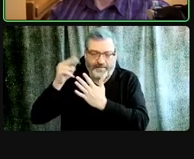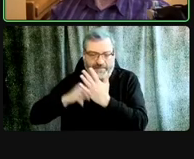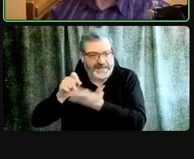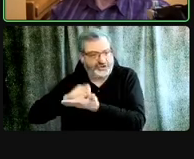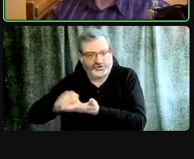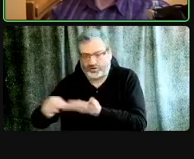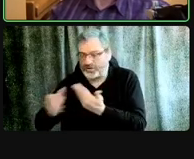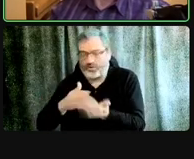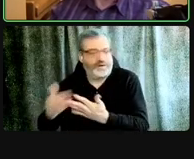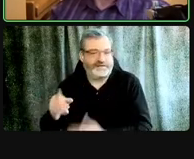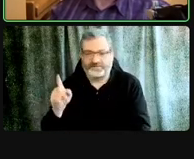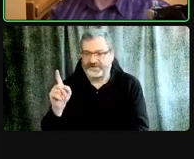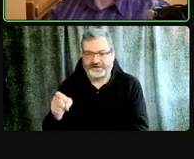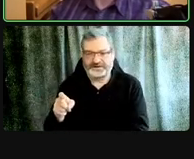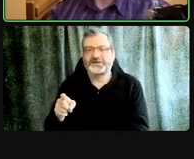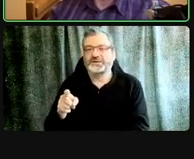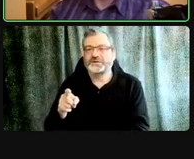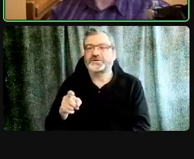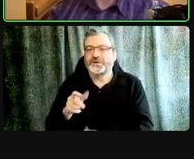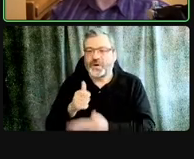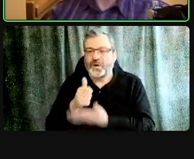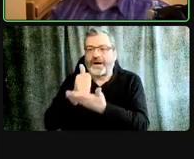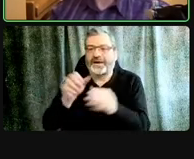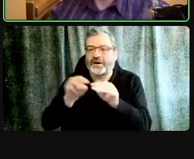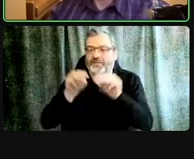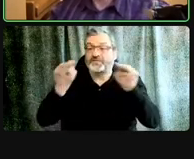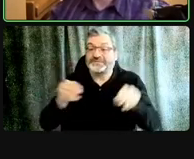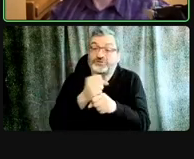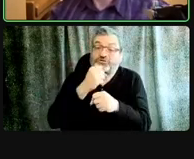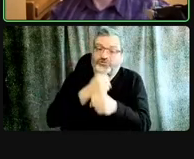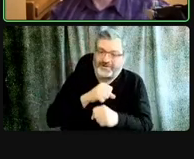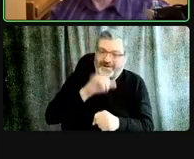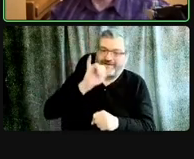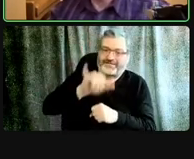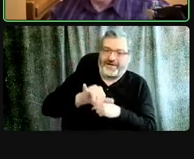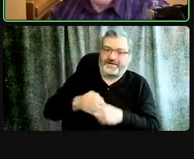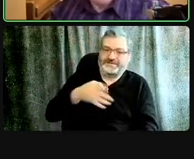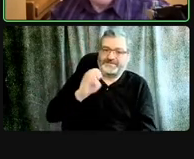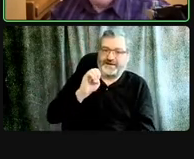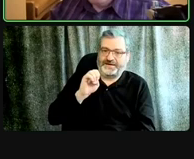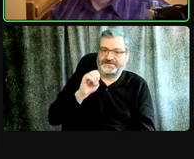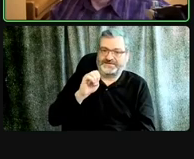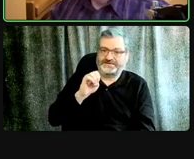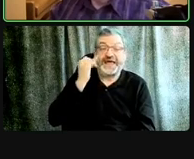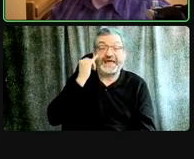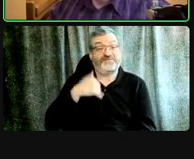of helping museums to create these kind of spaces and to train these kind of people. And I think if you have these two things,